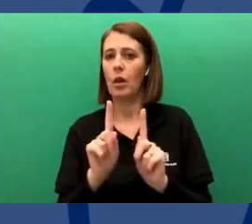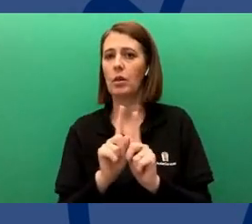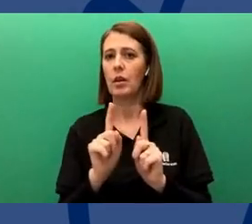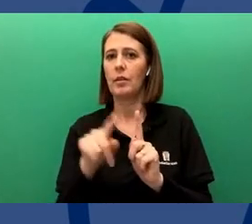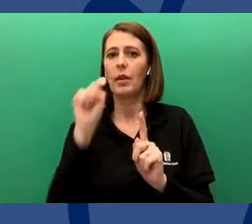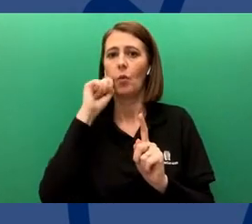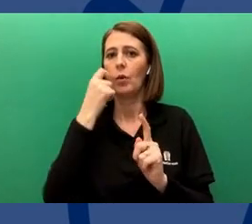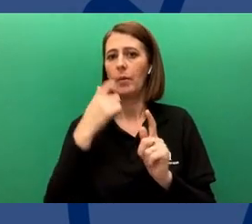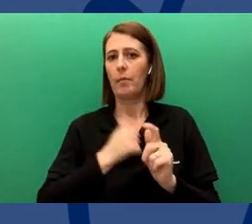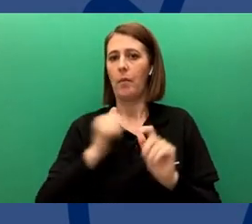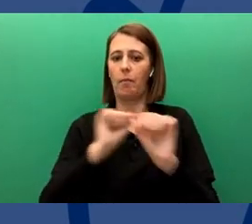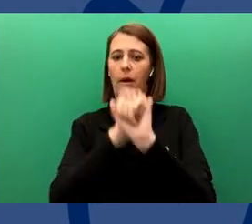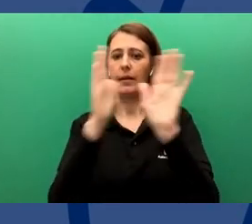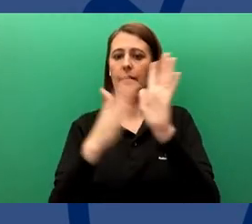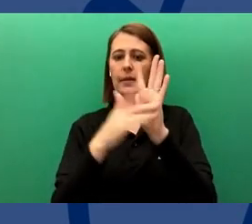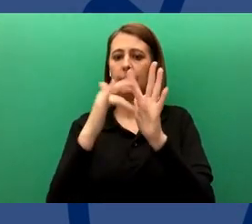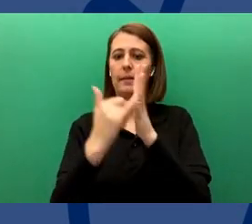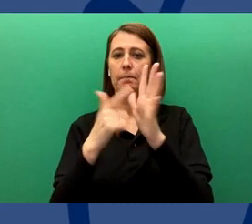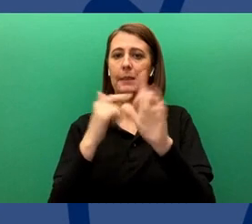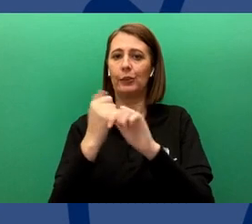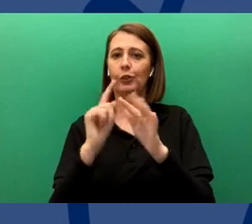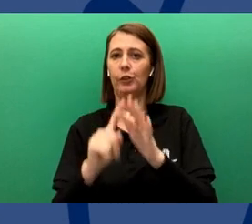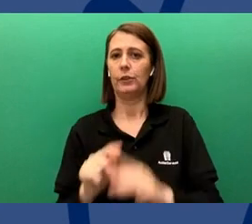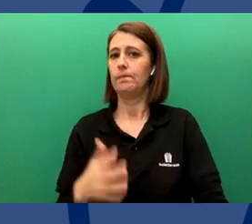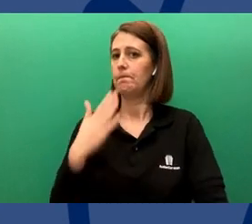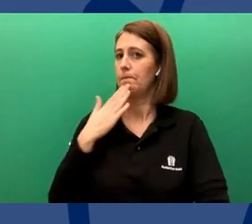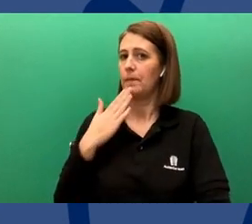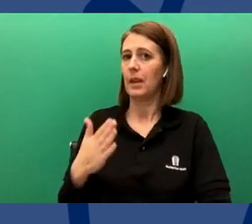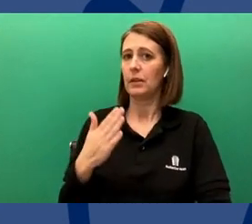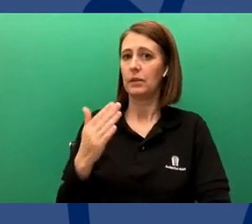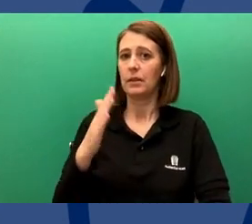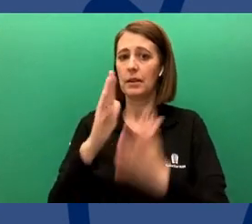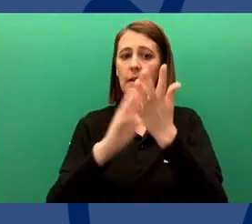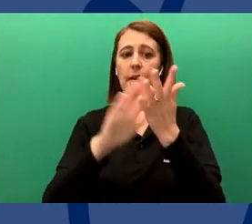will be my key message. Thanks, Bridget. Michael, anything from you? Any final remarks?